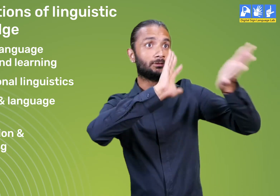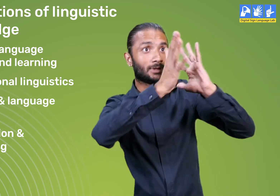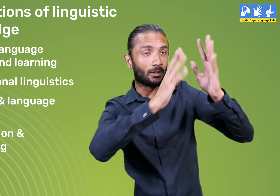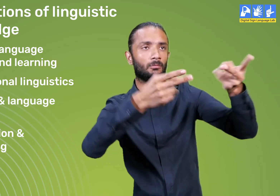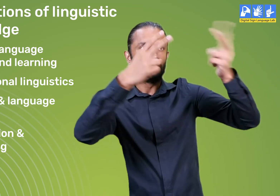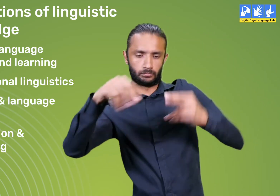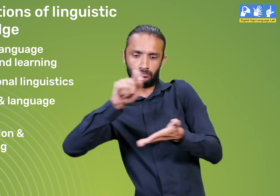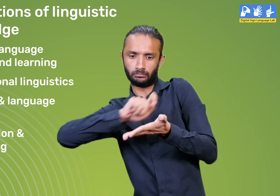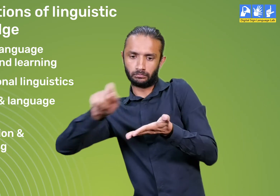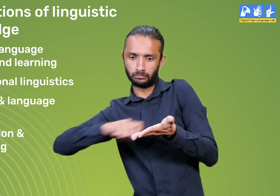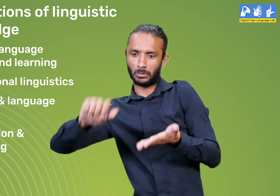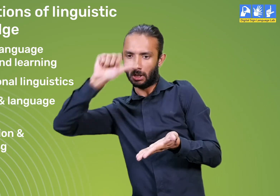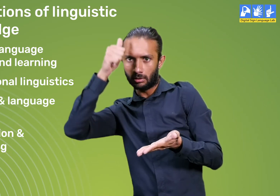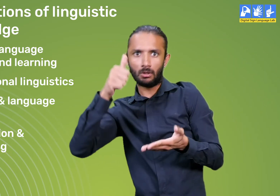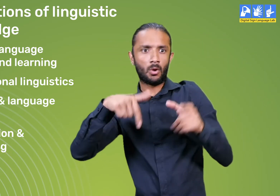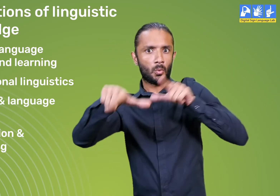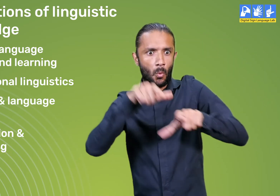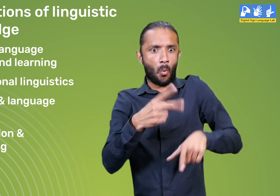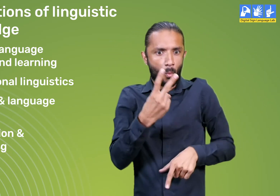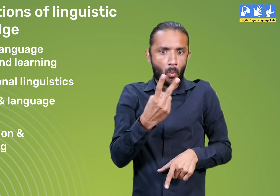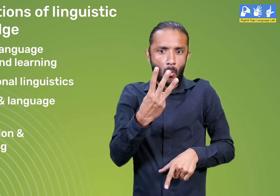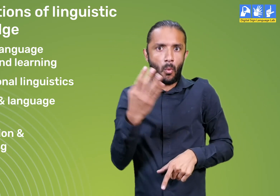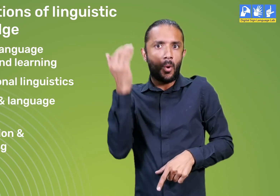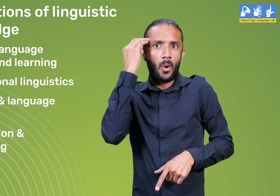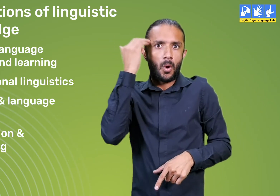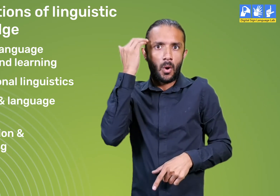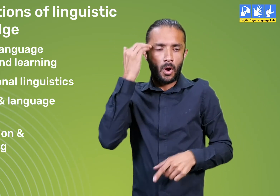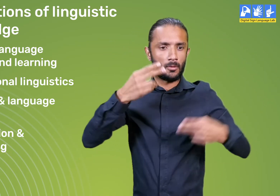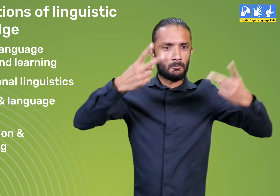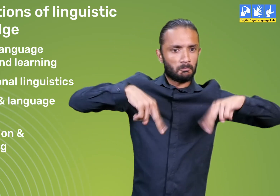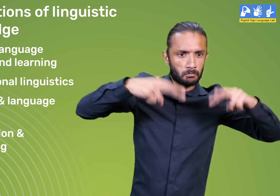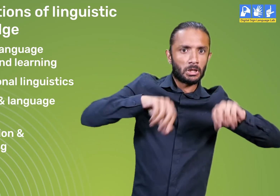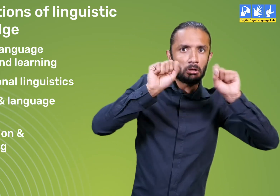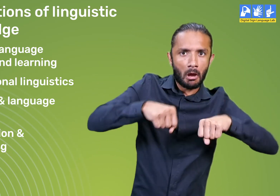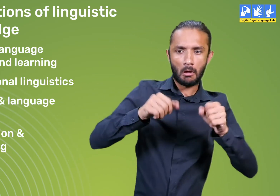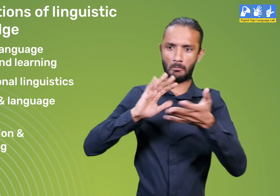or by visualizing the signing they can write into text form in hindi or English language ,